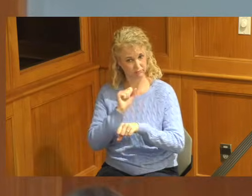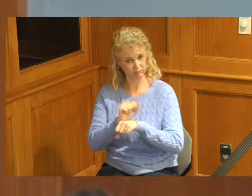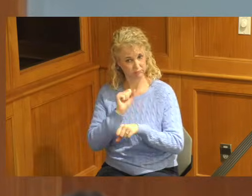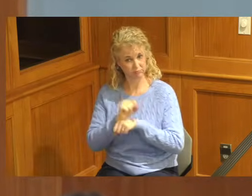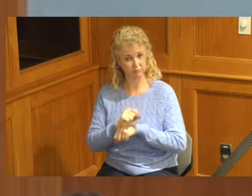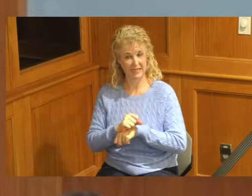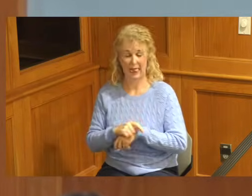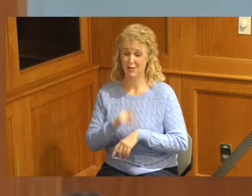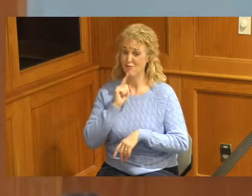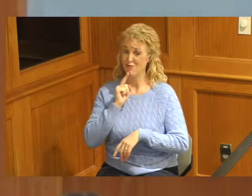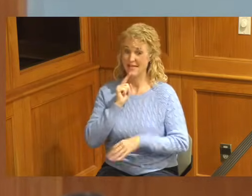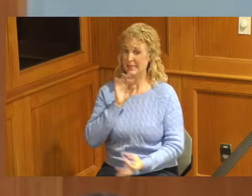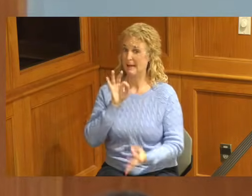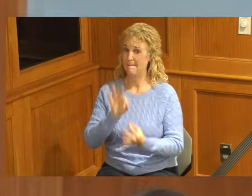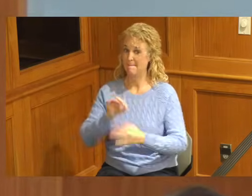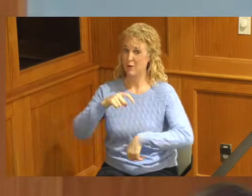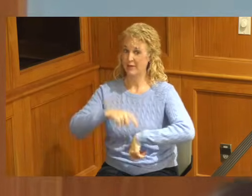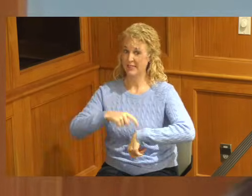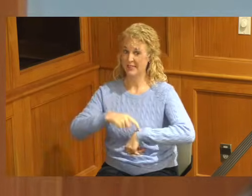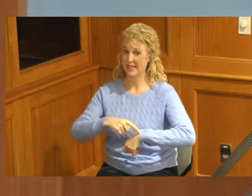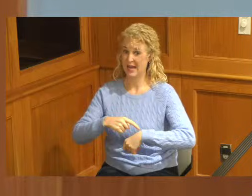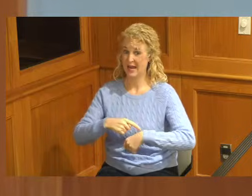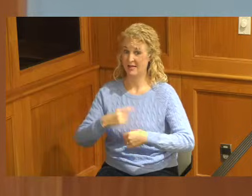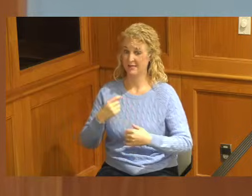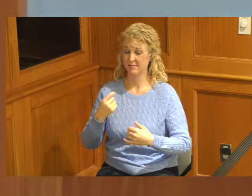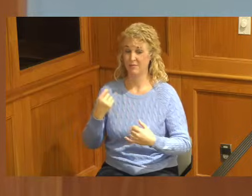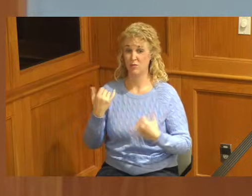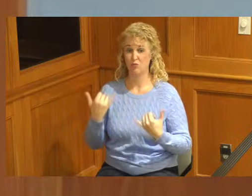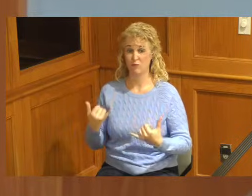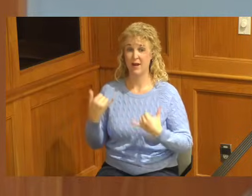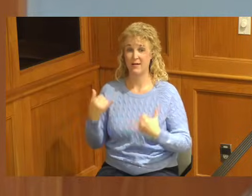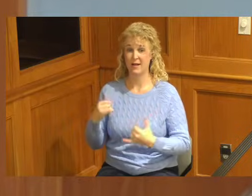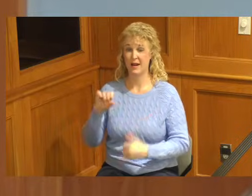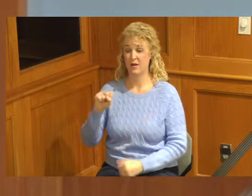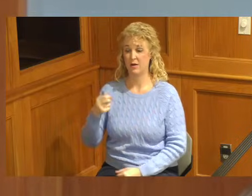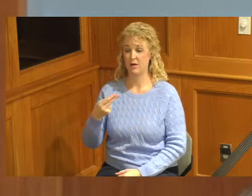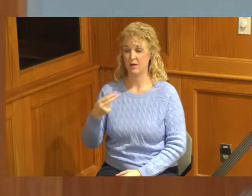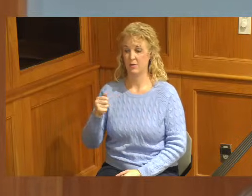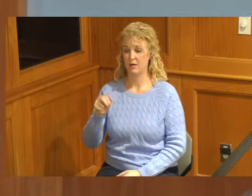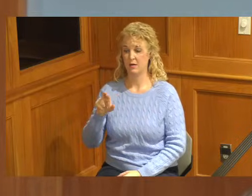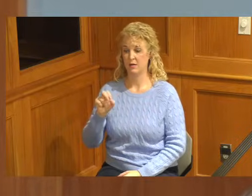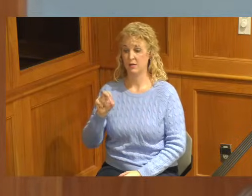timely because there is an IGA with Sharonville that is on your agenda Thursday that would serve